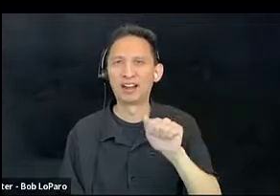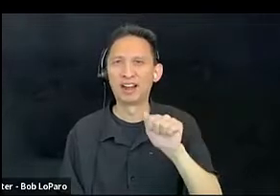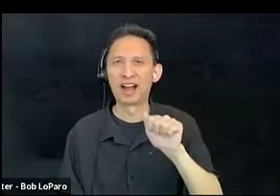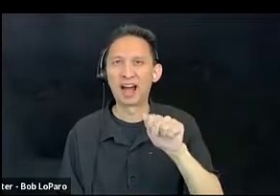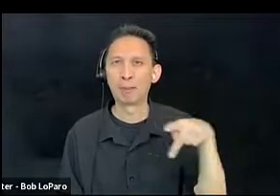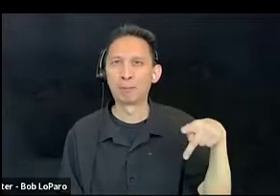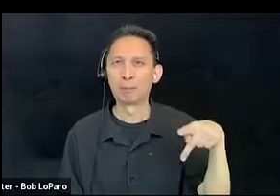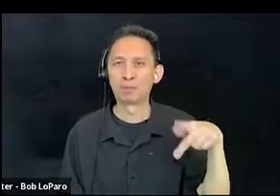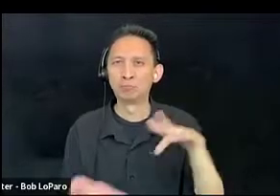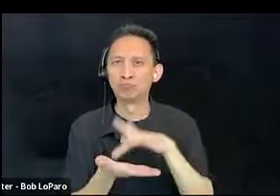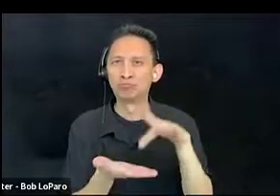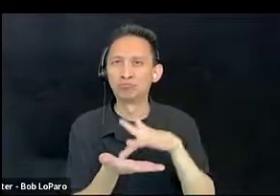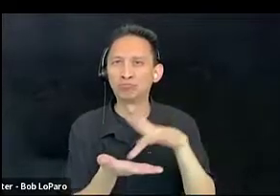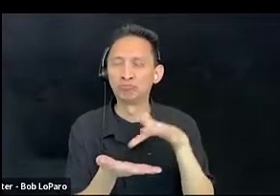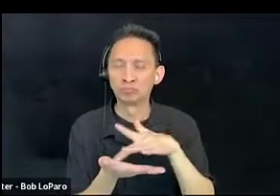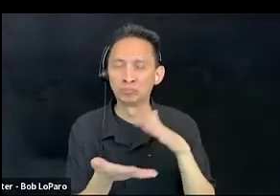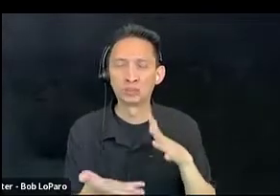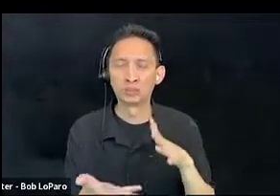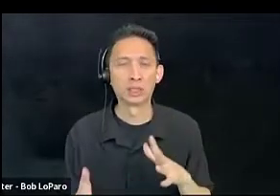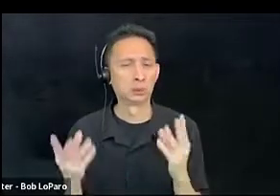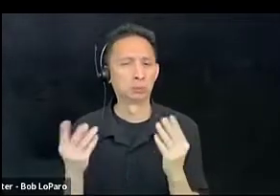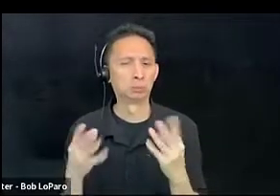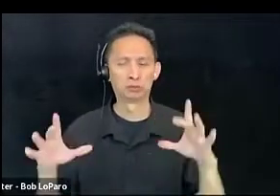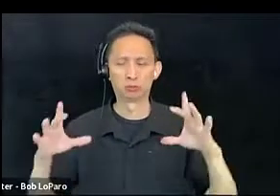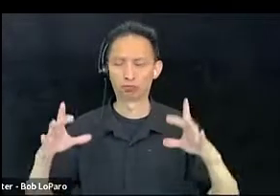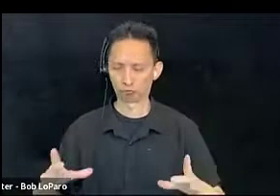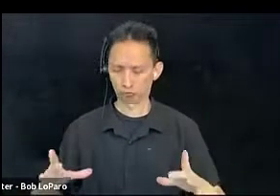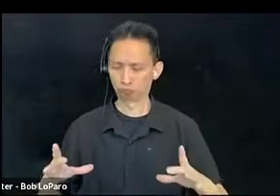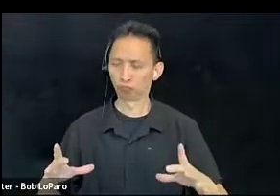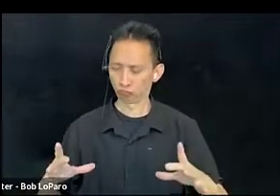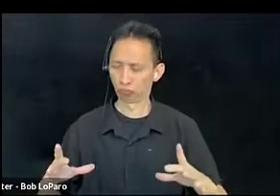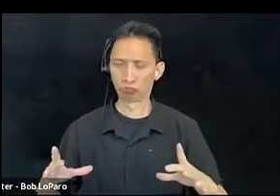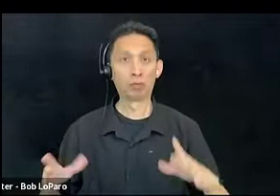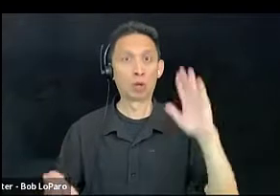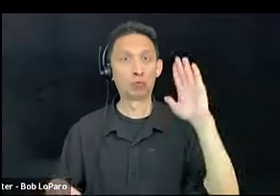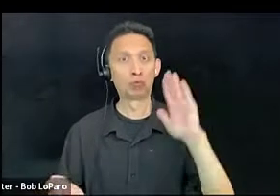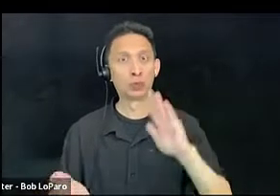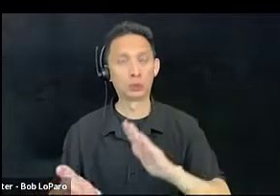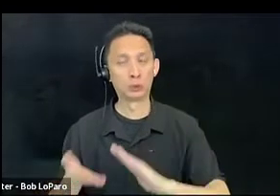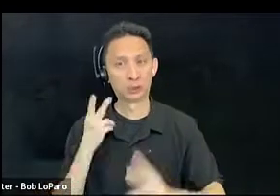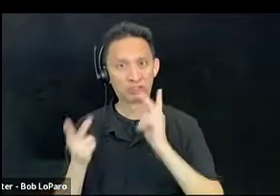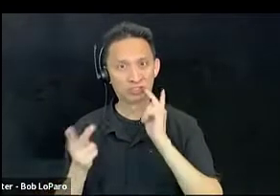that's beautifully adapted and looks really great, reduced visual complexity,